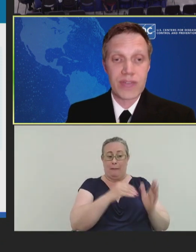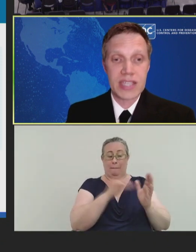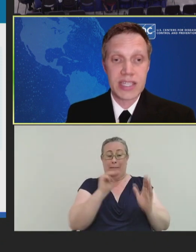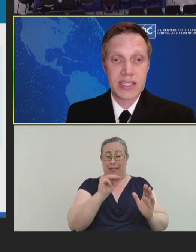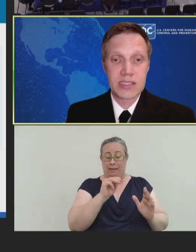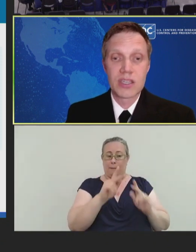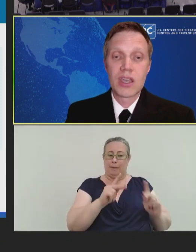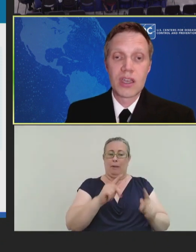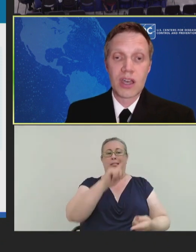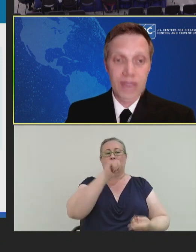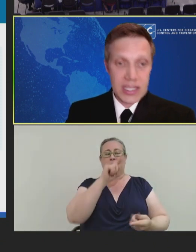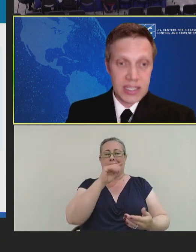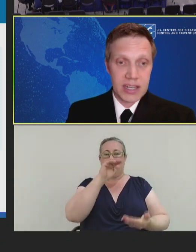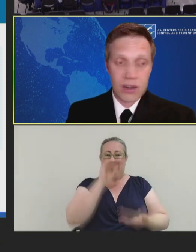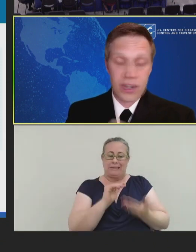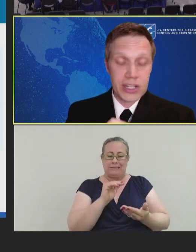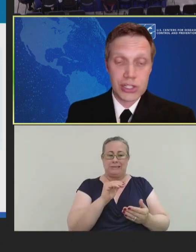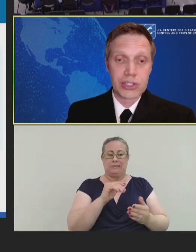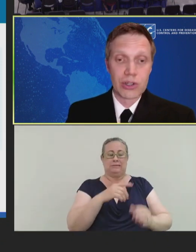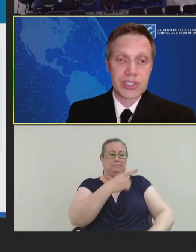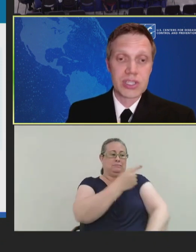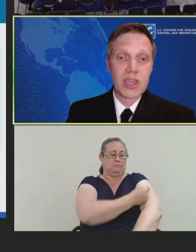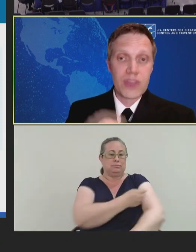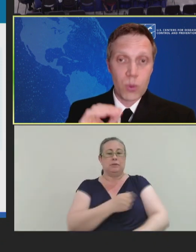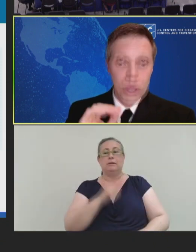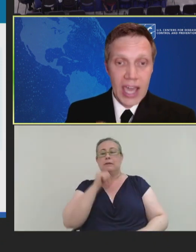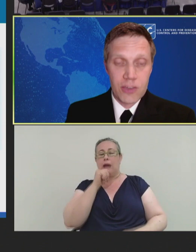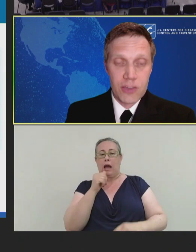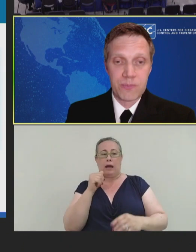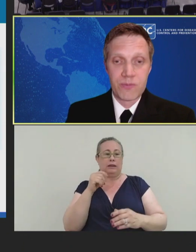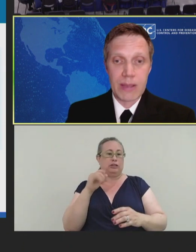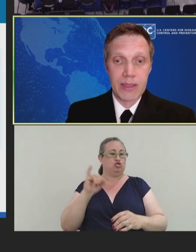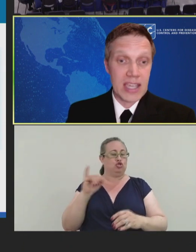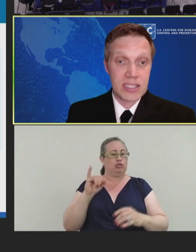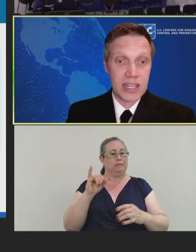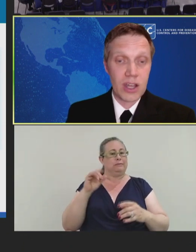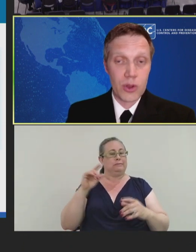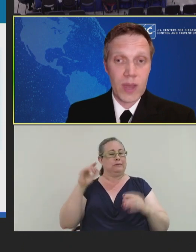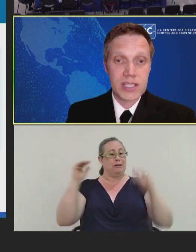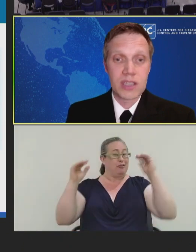vaccines. Unvaccinated or uninsured adults that would not have been probably vaccinated otherwise